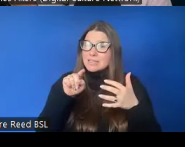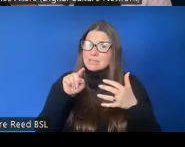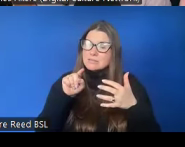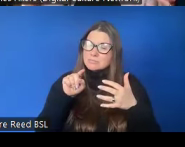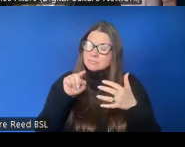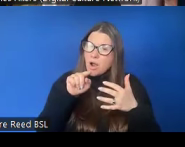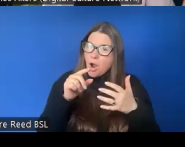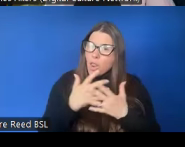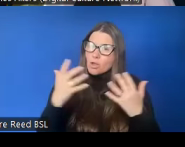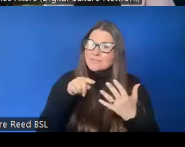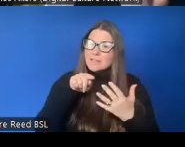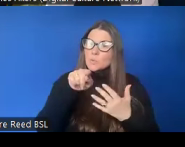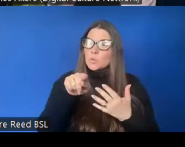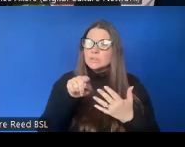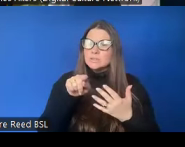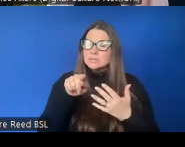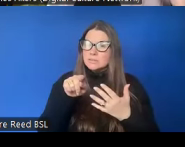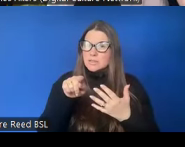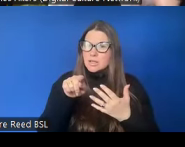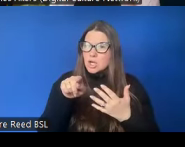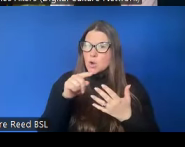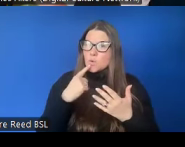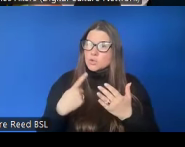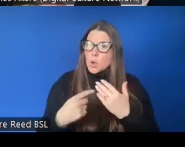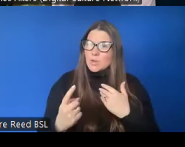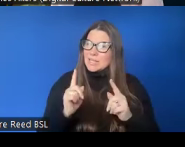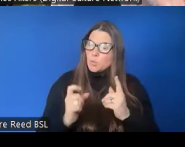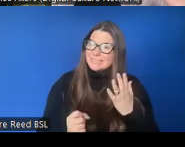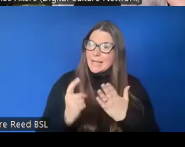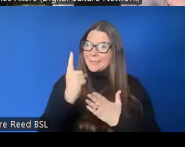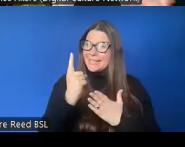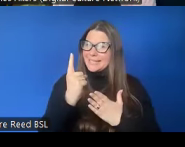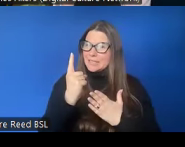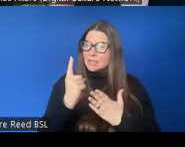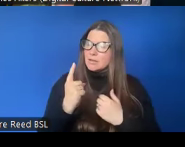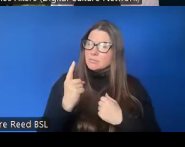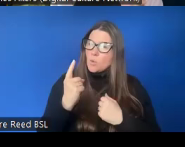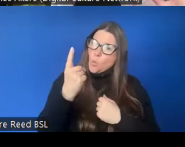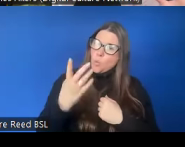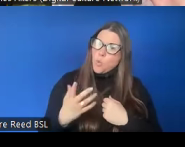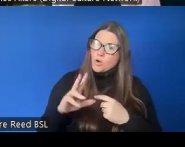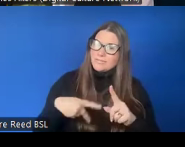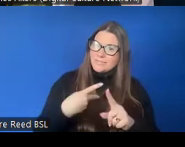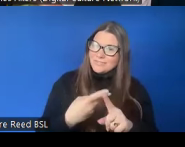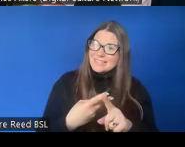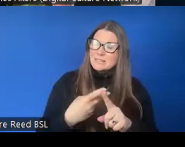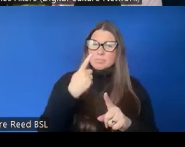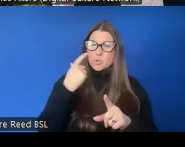It's someone's artistic career that's going to be going into this system and you've got to plot that. Really tangible and interesting data.